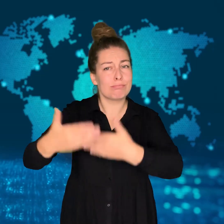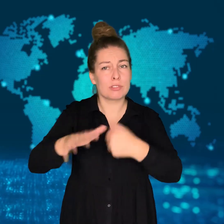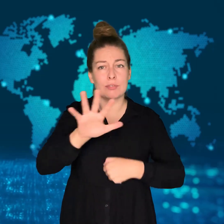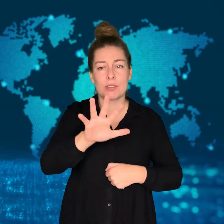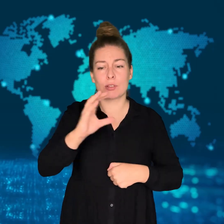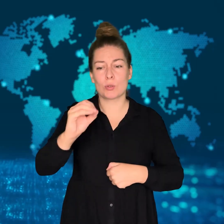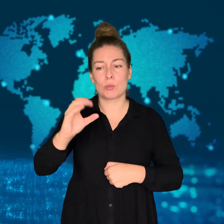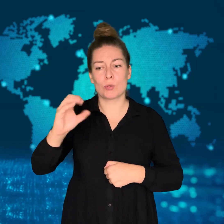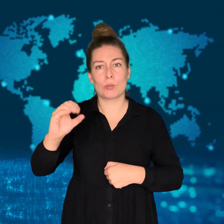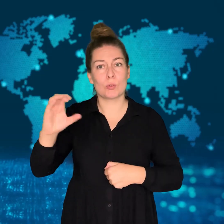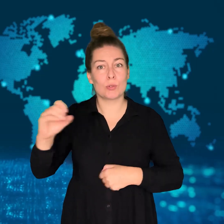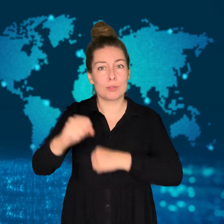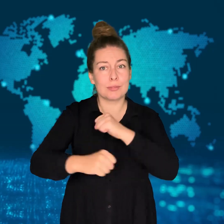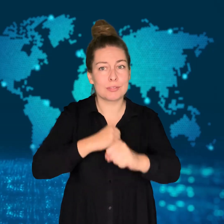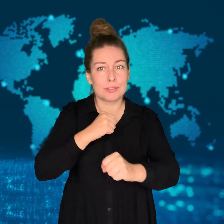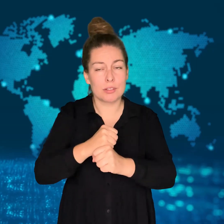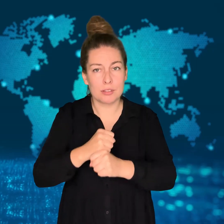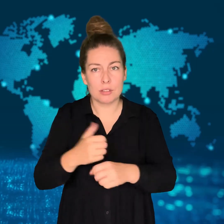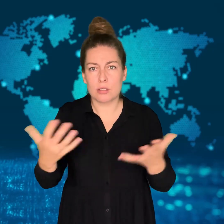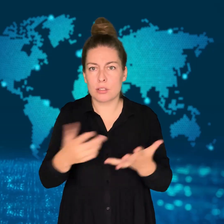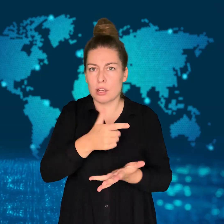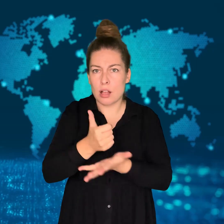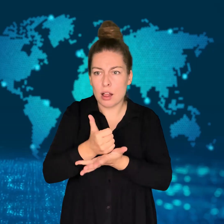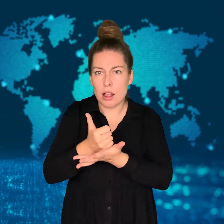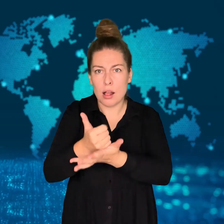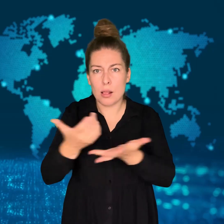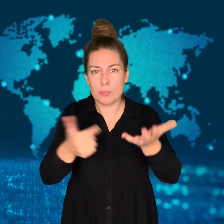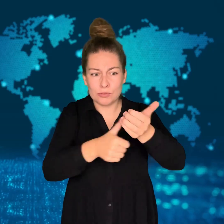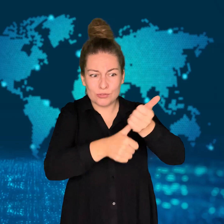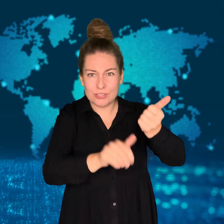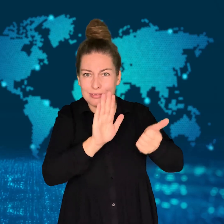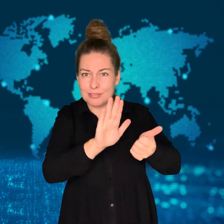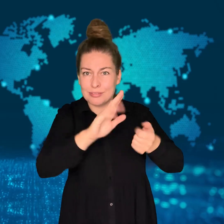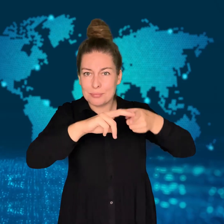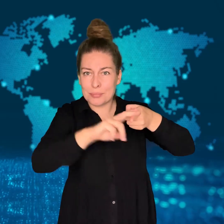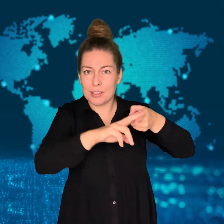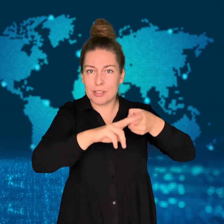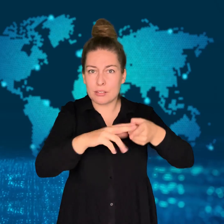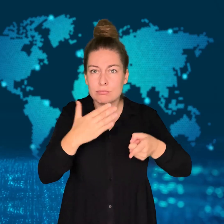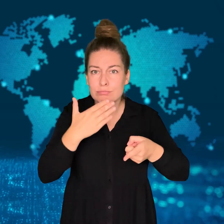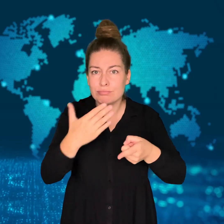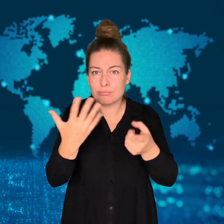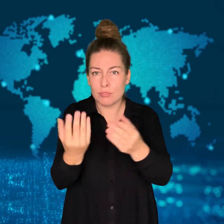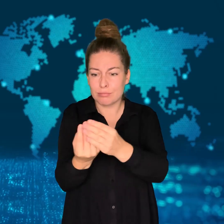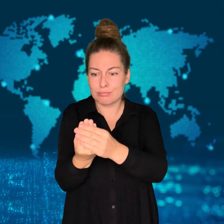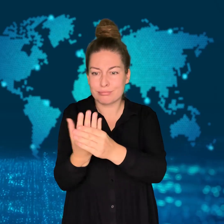promotes the root growth in plants, and contributes to